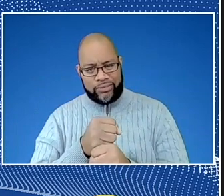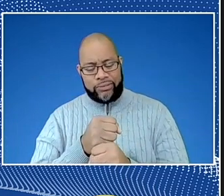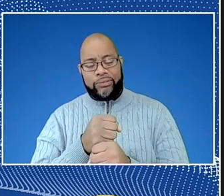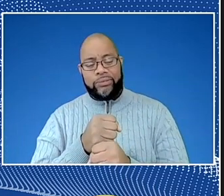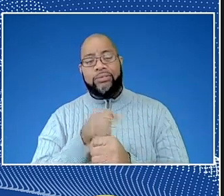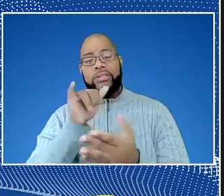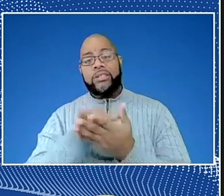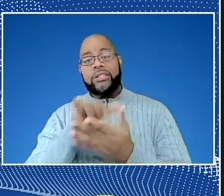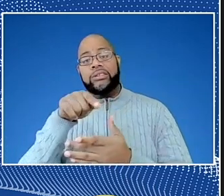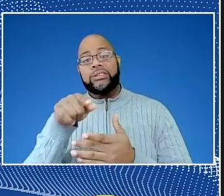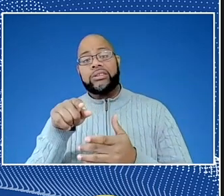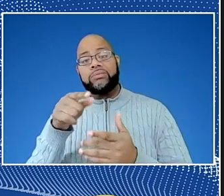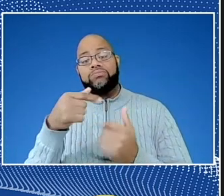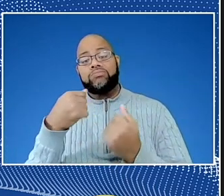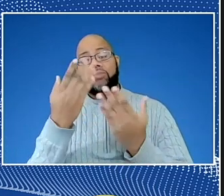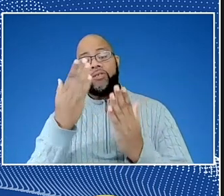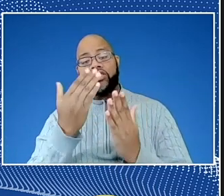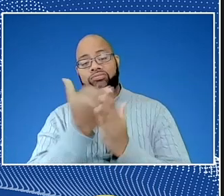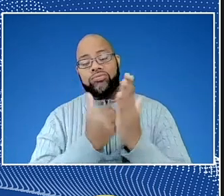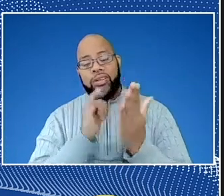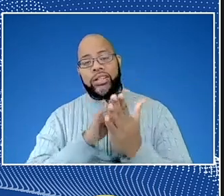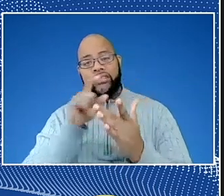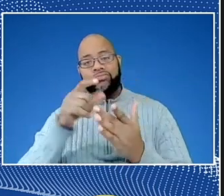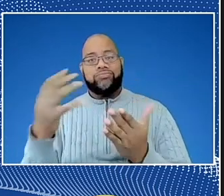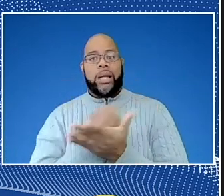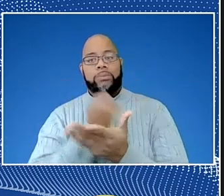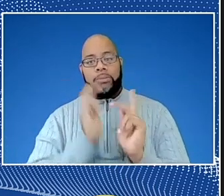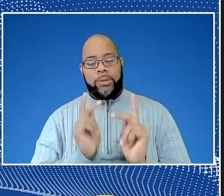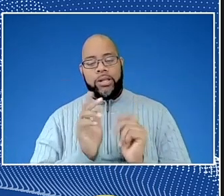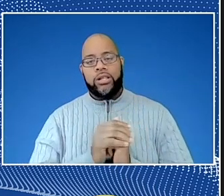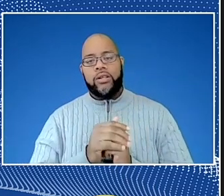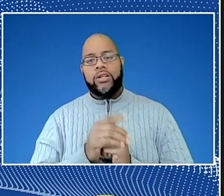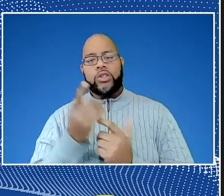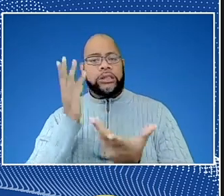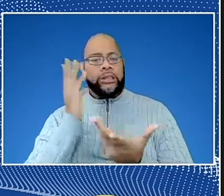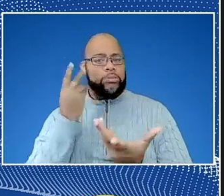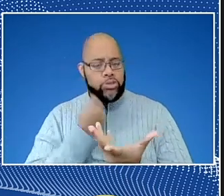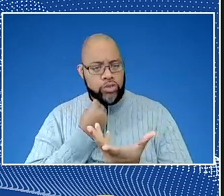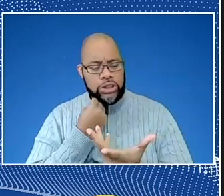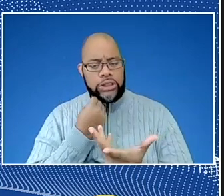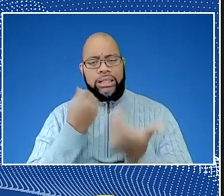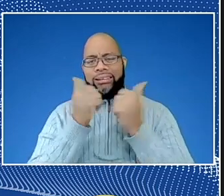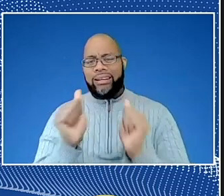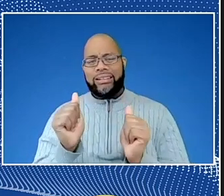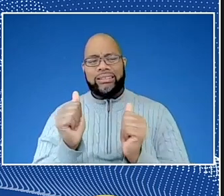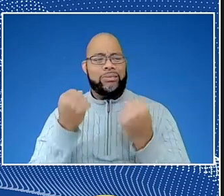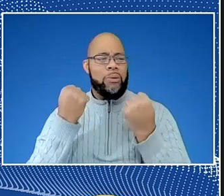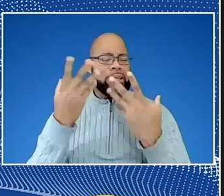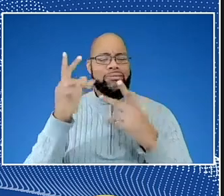provisions that are intended to capture people who are experiencing any, you know, many types of hardships who aren't